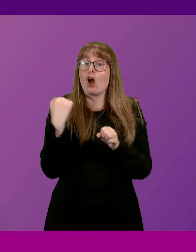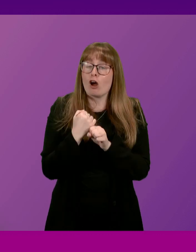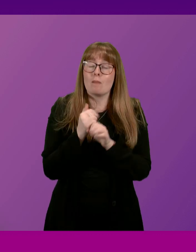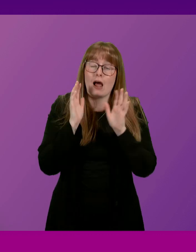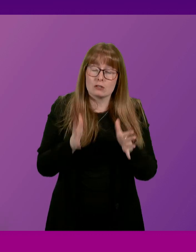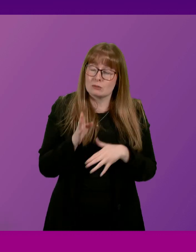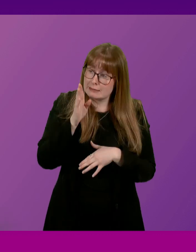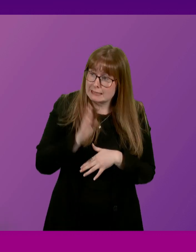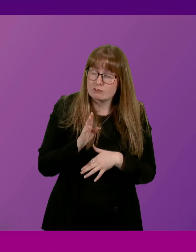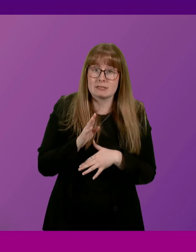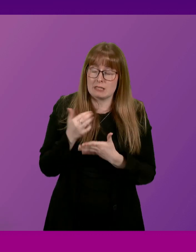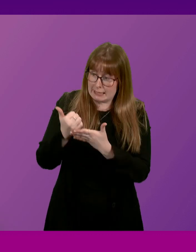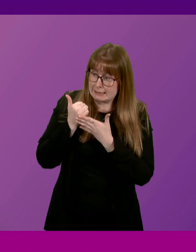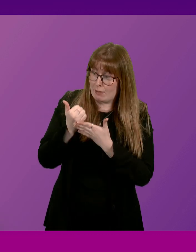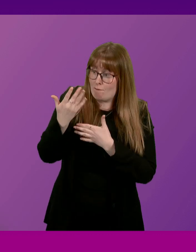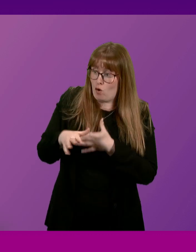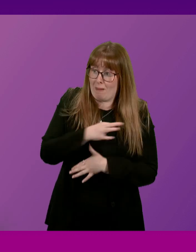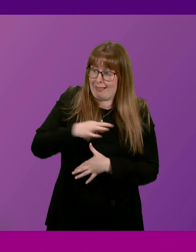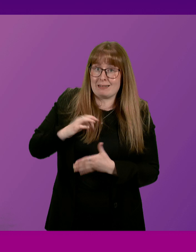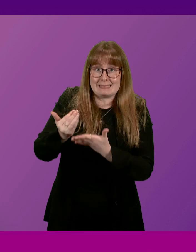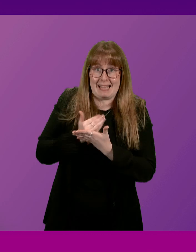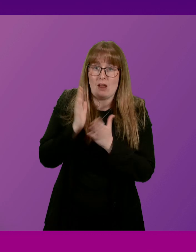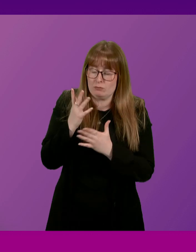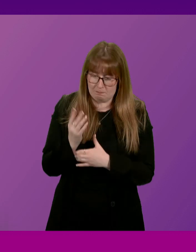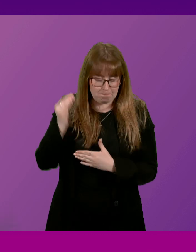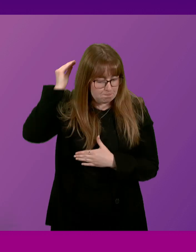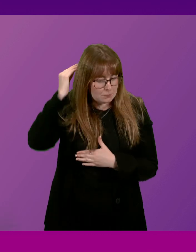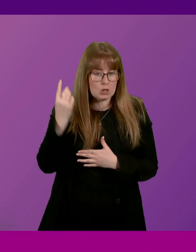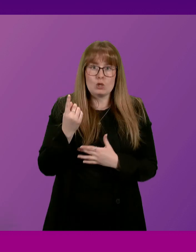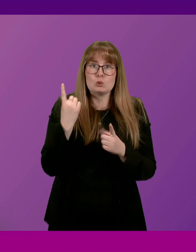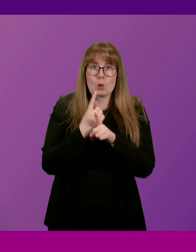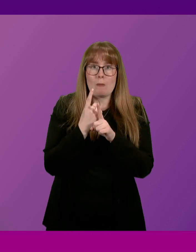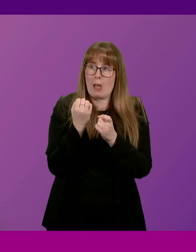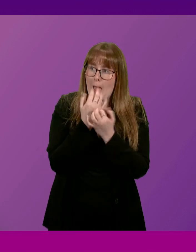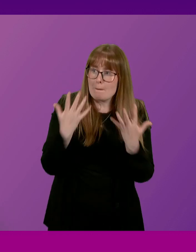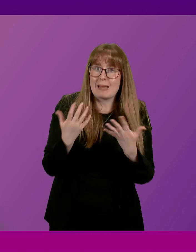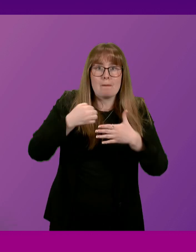seriously the advice that we receive on clinical safety around the number of births that take place